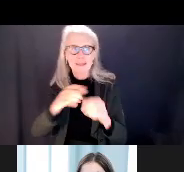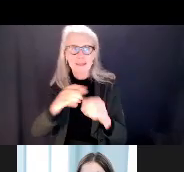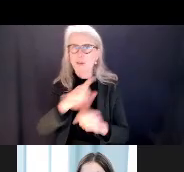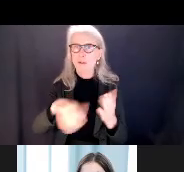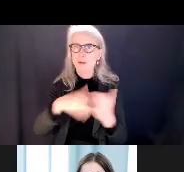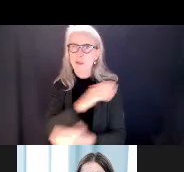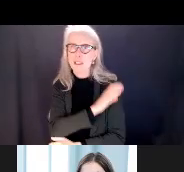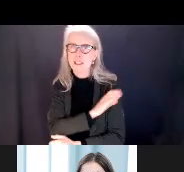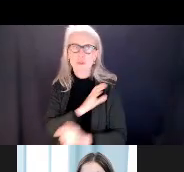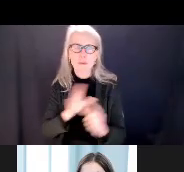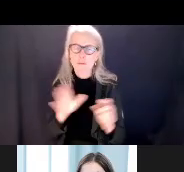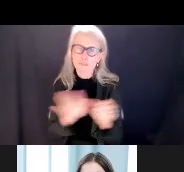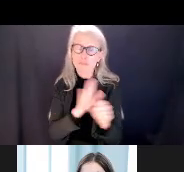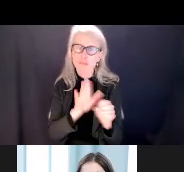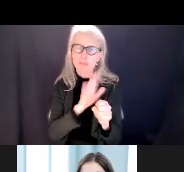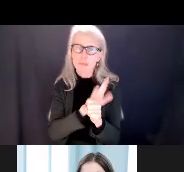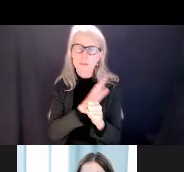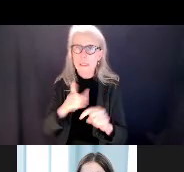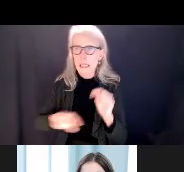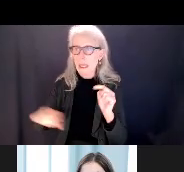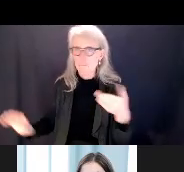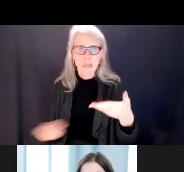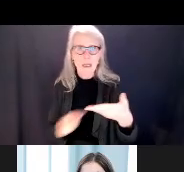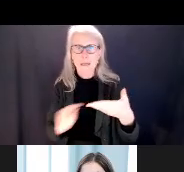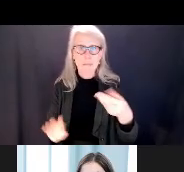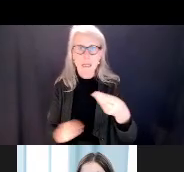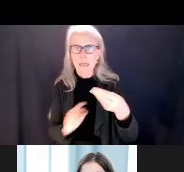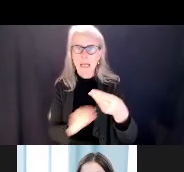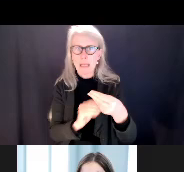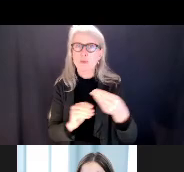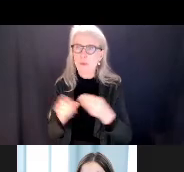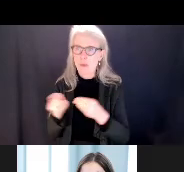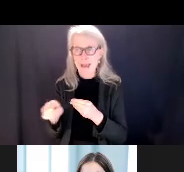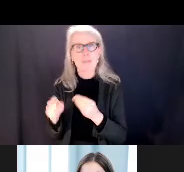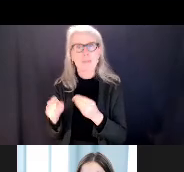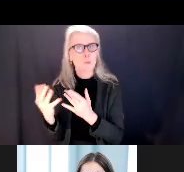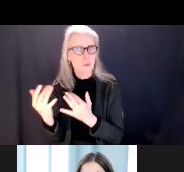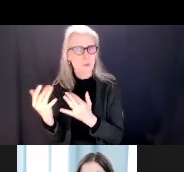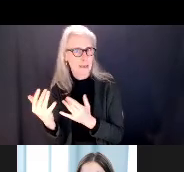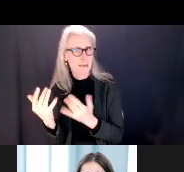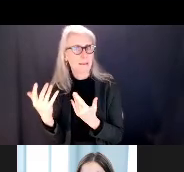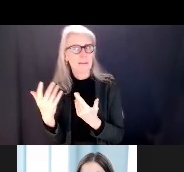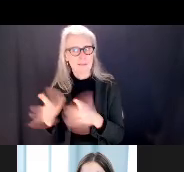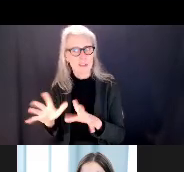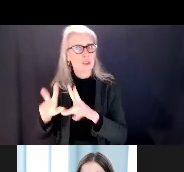they can't fit them into their schedule yet. They have to wait for a spot to open. And there's a lot